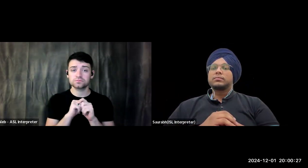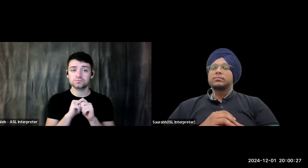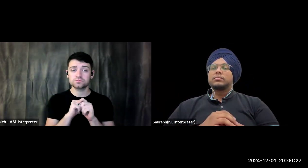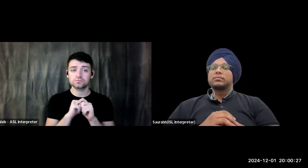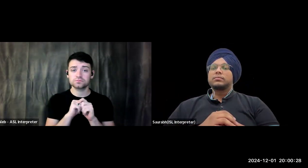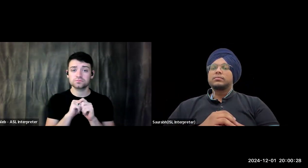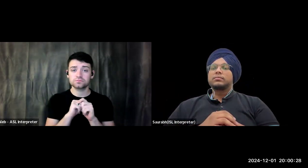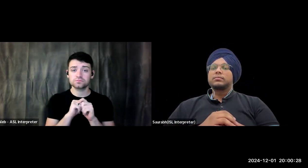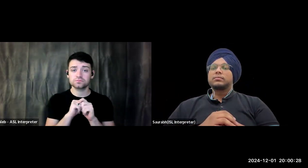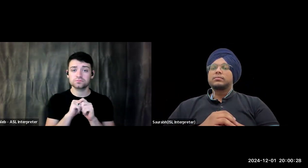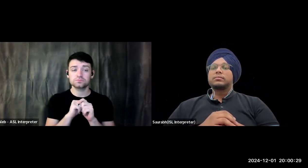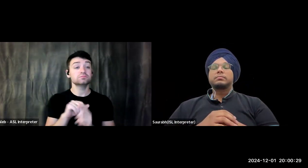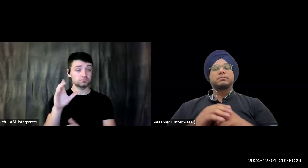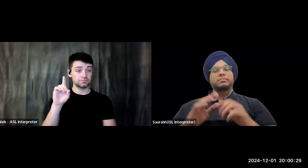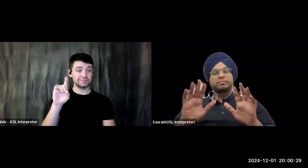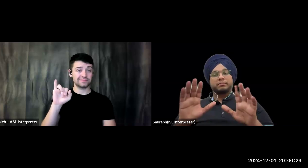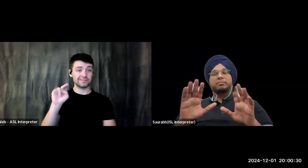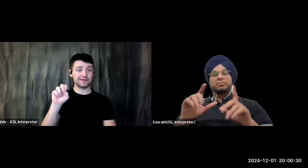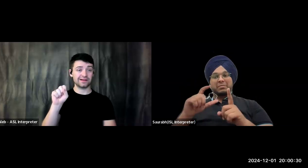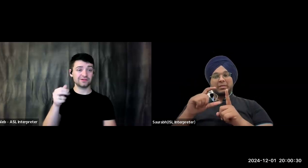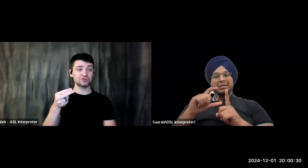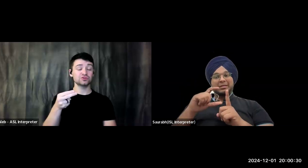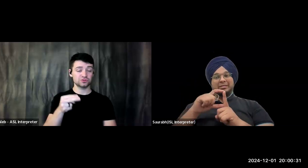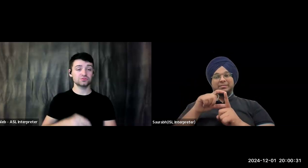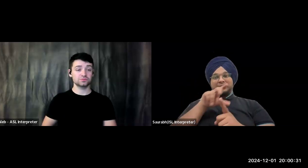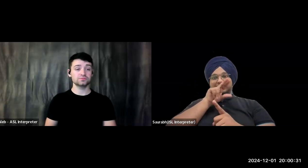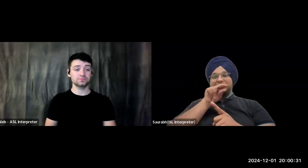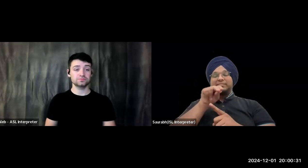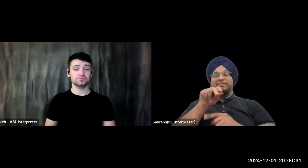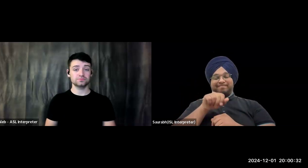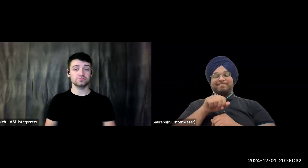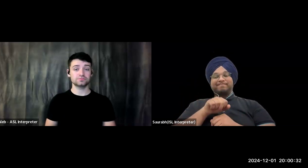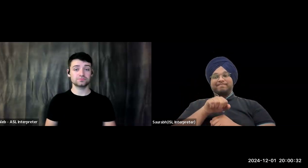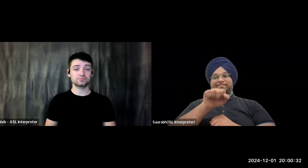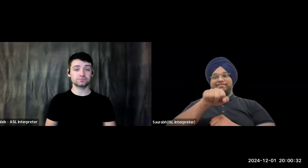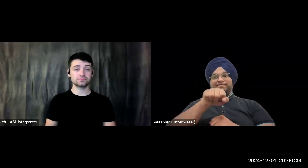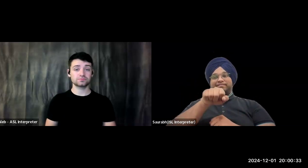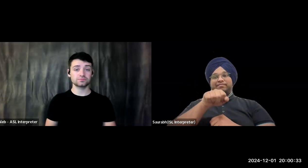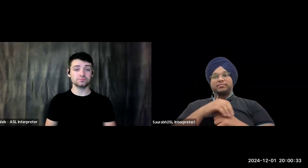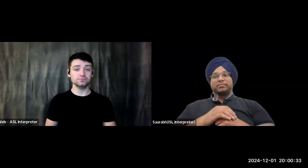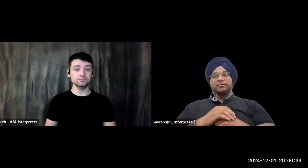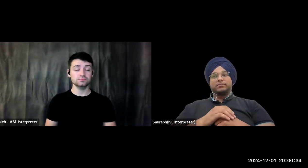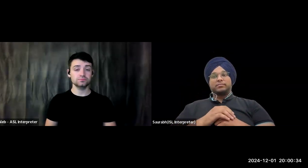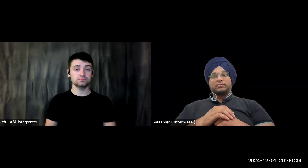[Dinesh speaking] Yes.